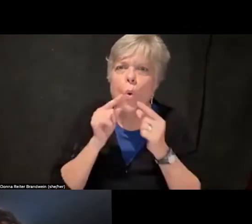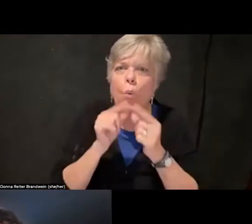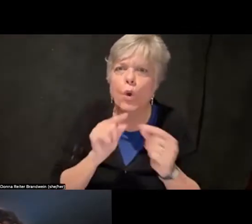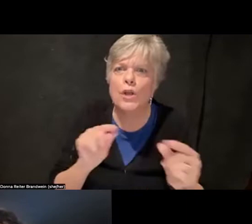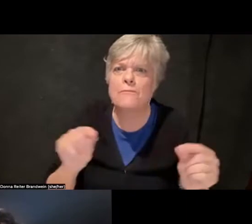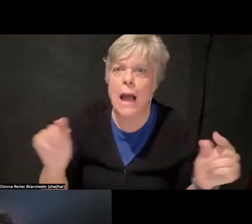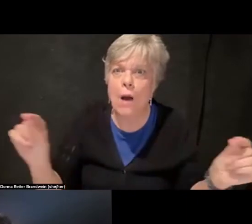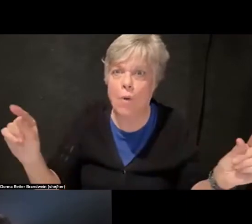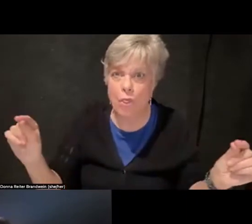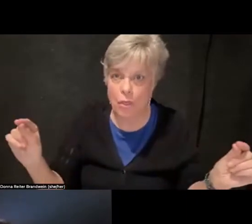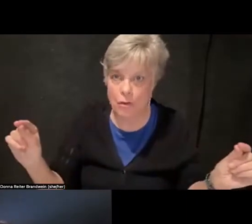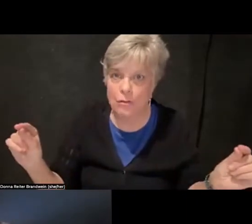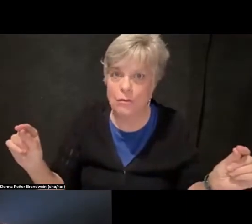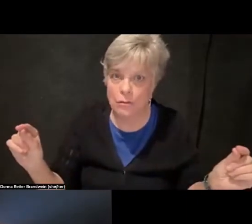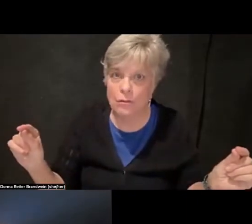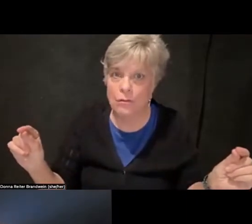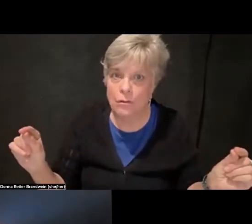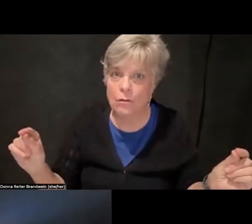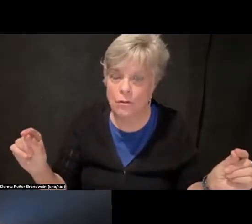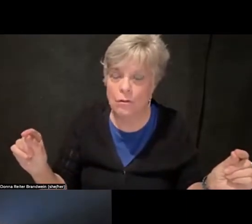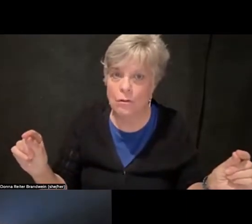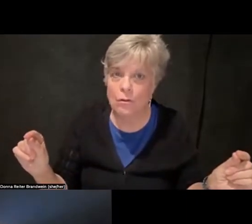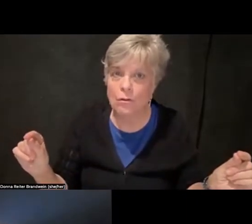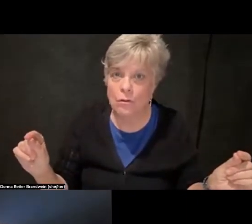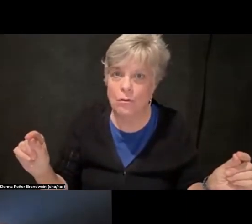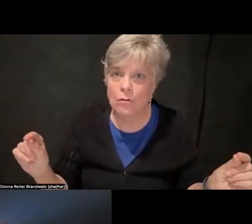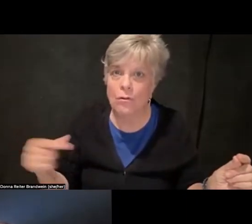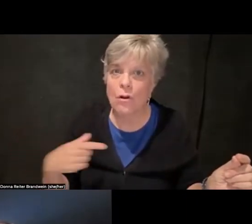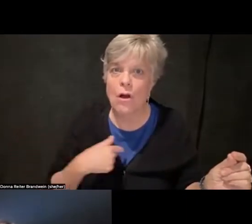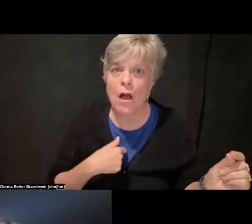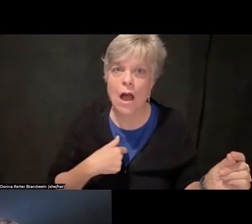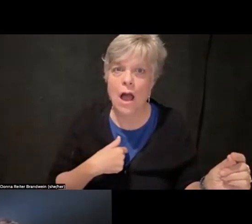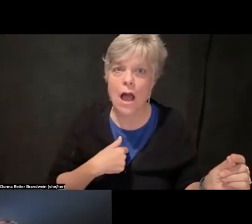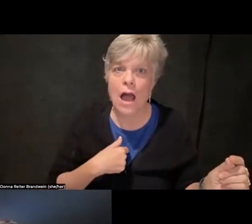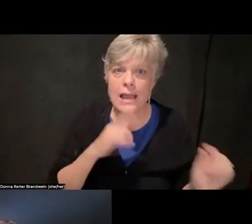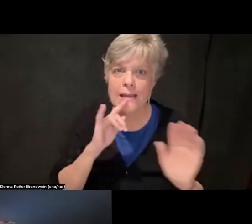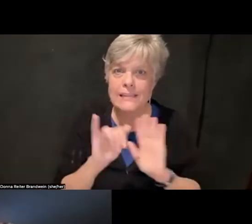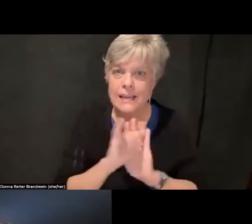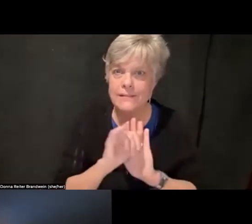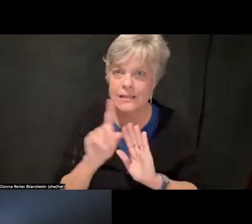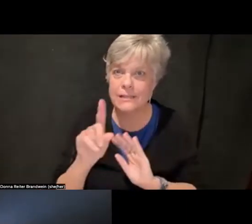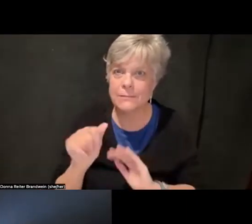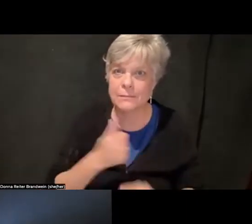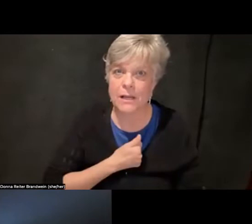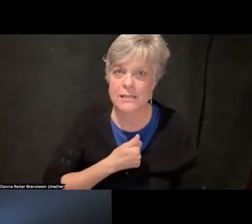And so, I also identify as disabled, apparent and non-apparent